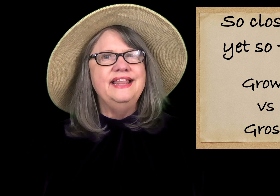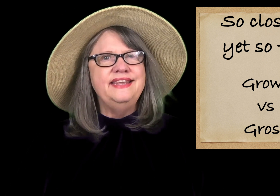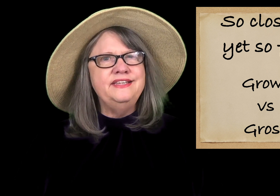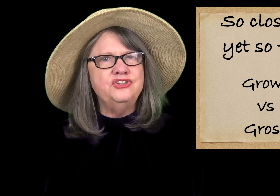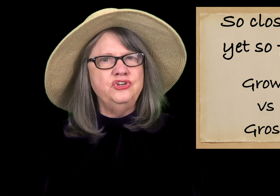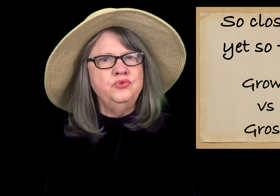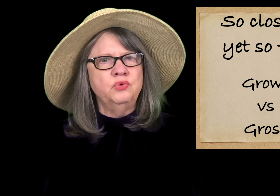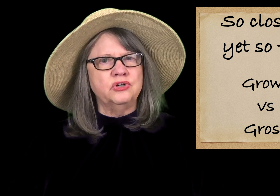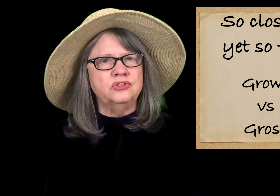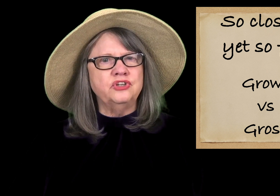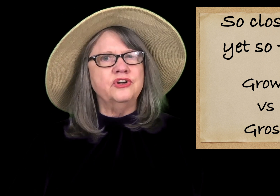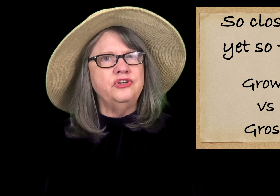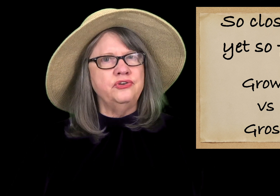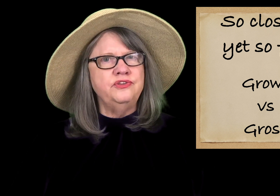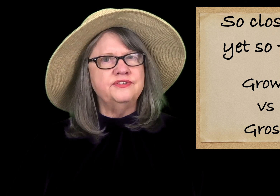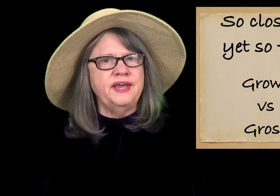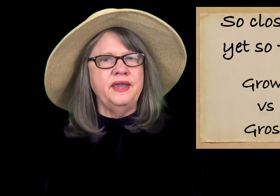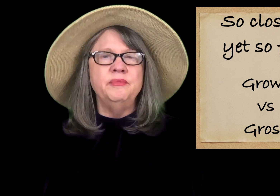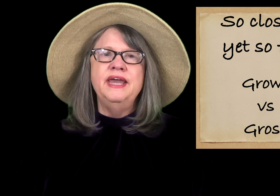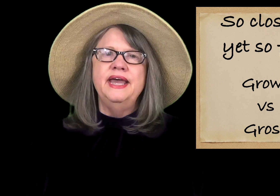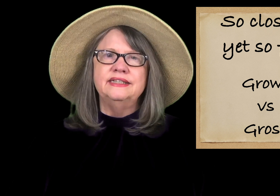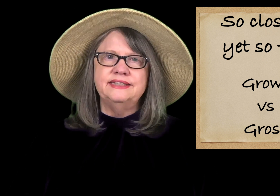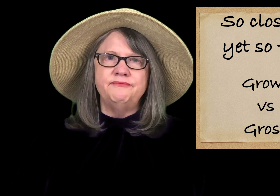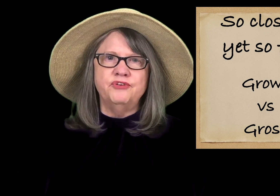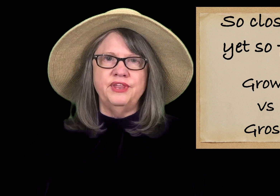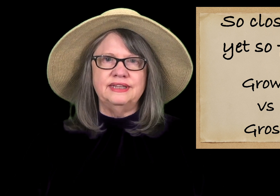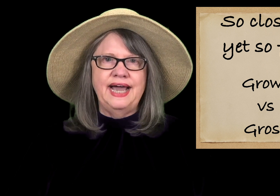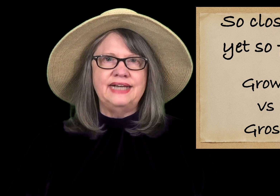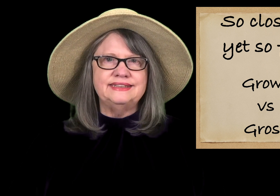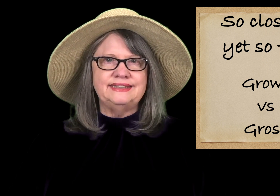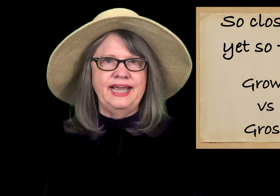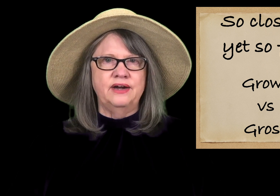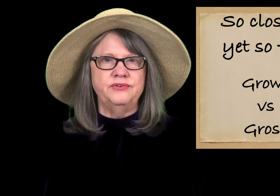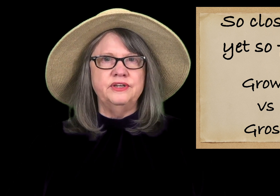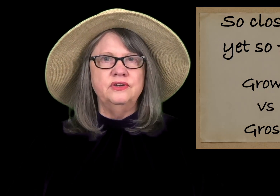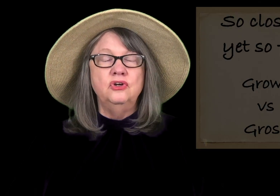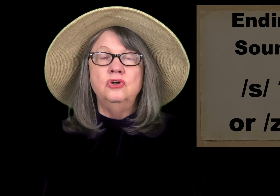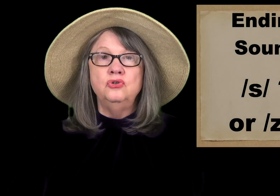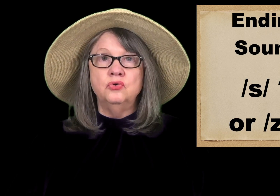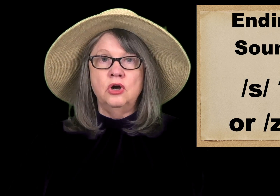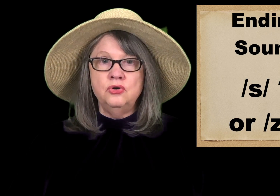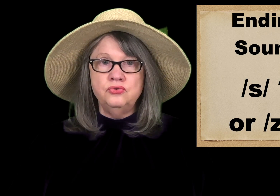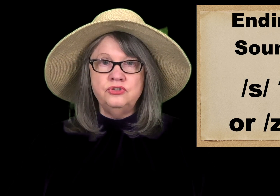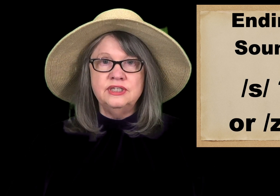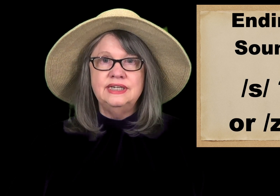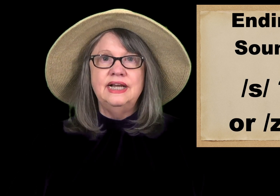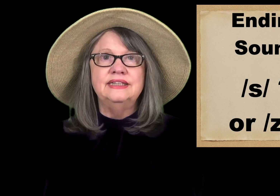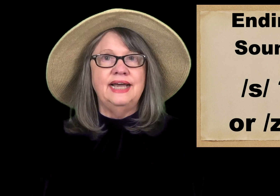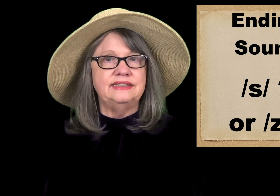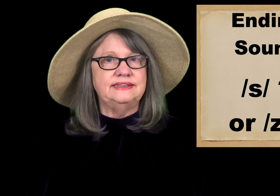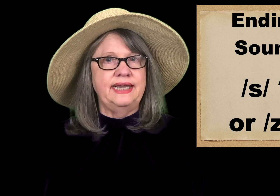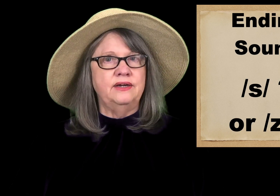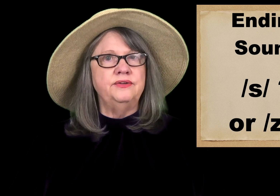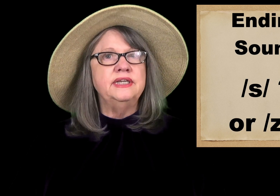These two words are cued the same except for the last sound. Grows' last sound